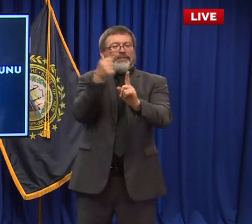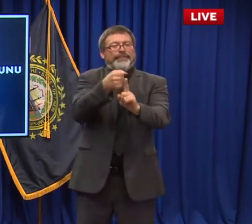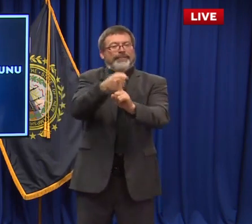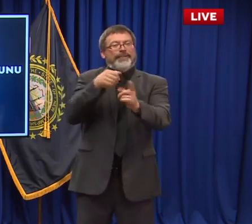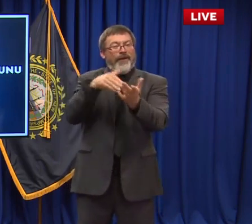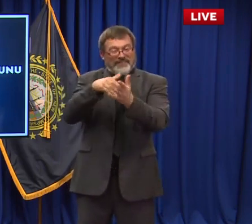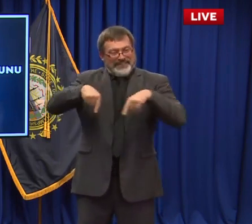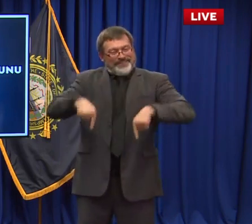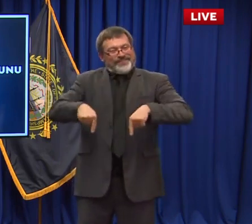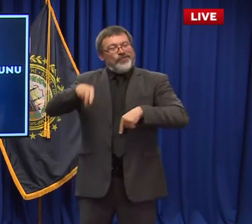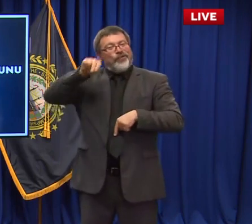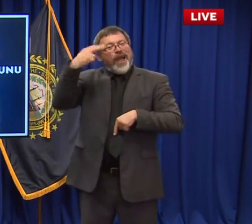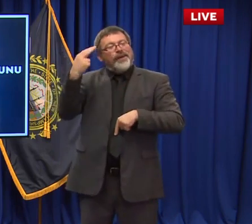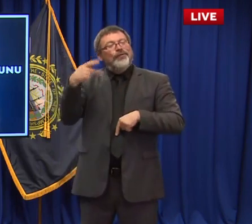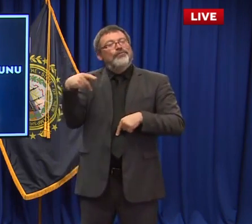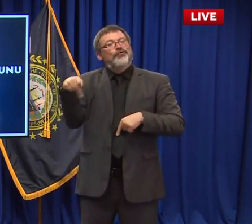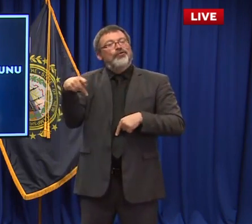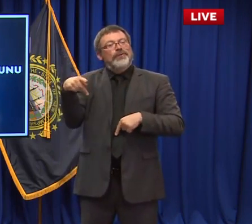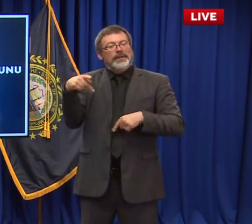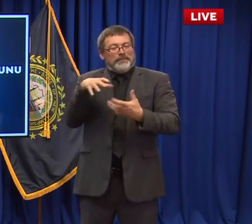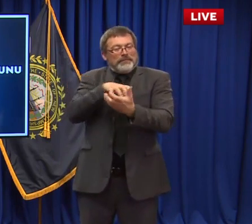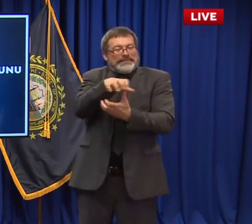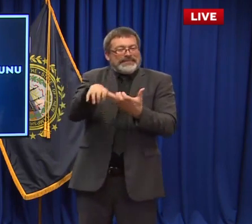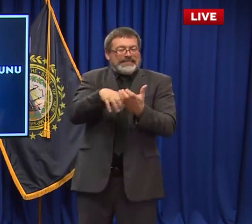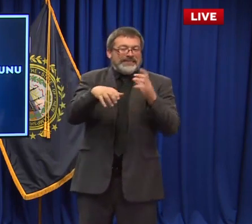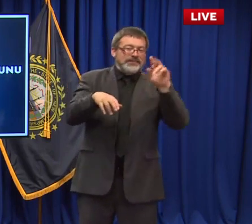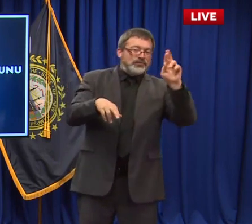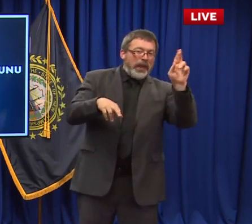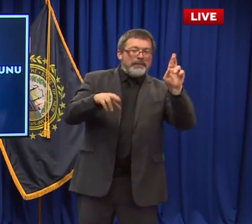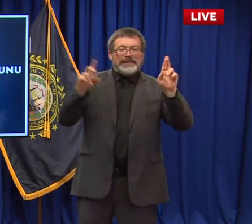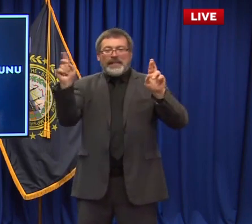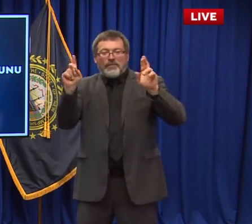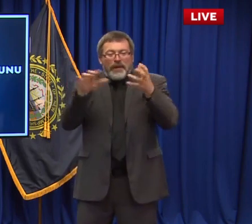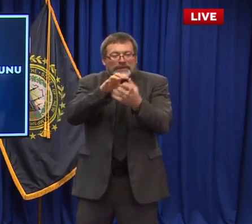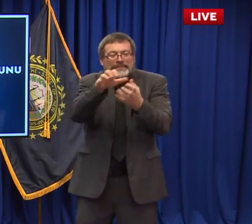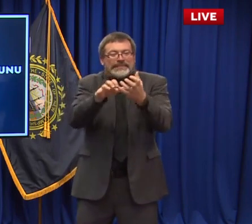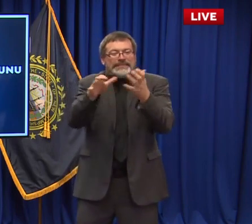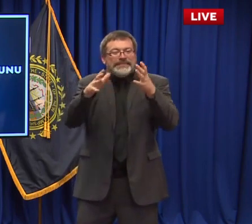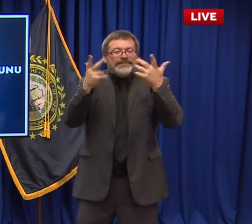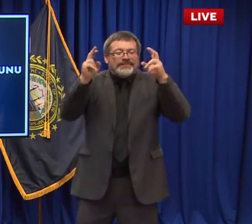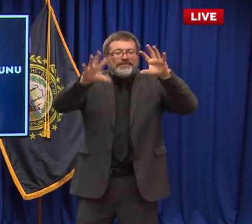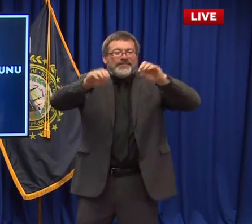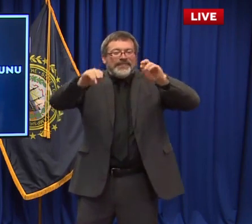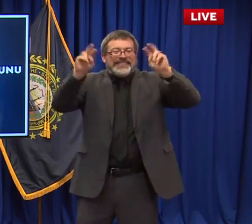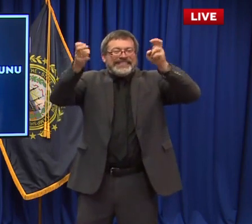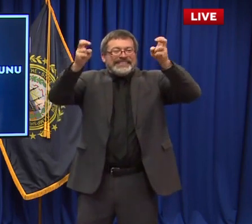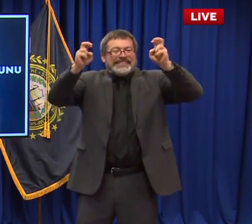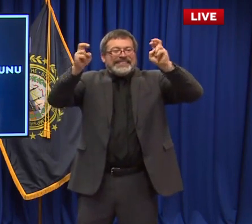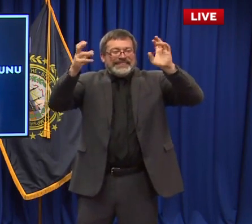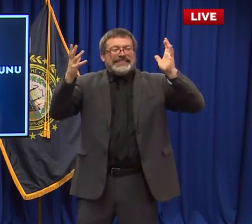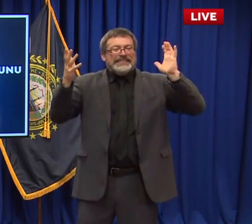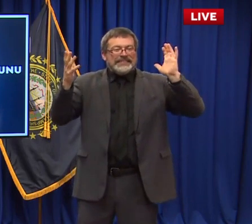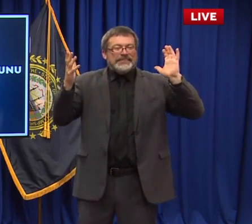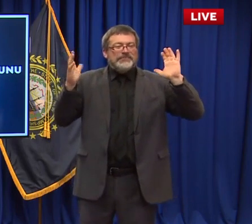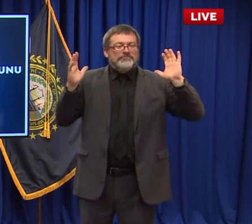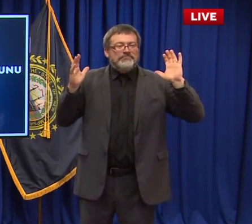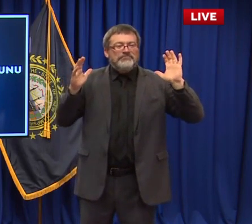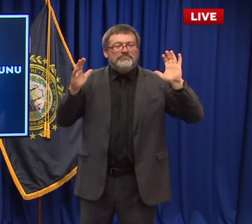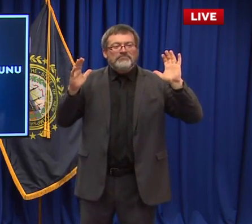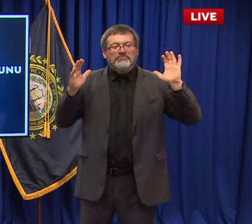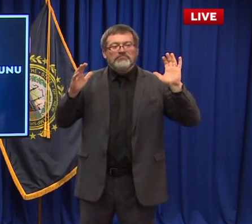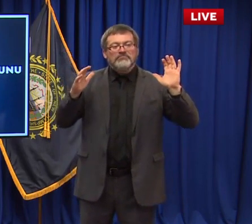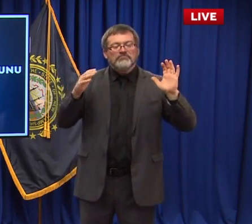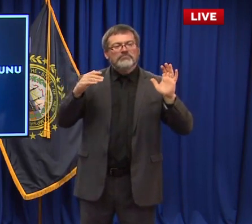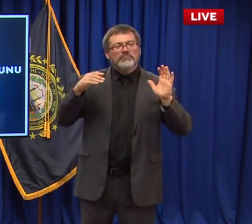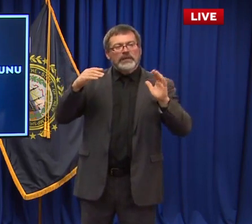IT OPENED A LOT OF DOORS IN THE RIGHT WAY WITH A LOT OF STAKEHOLDERS AT THE TABLE TO EFFECT SOME VERY POSITIVE CHANGE FOR OUR STATE.